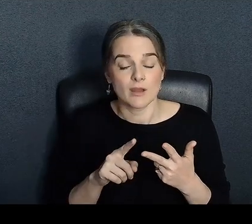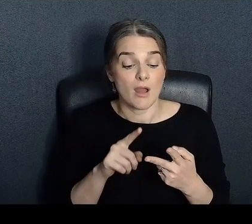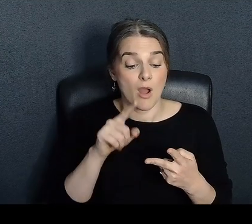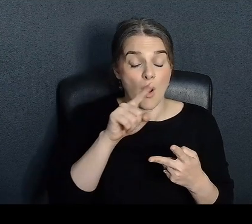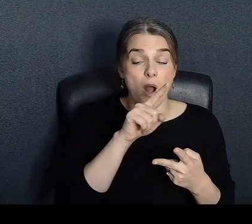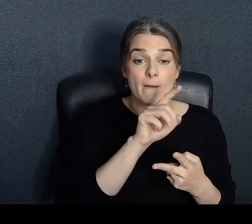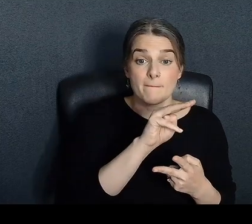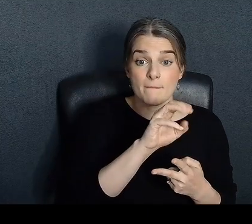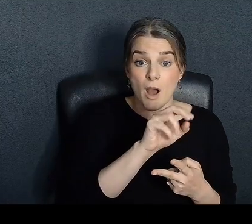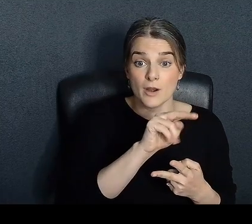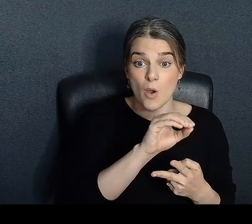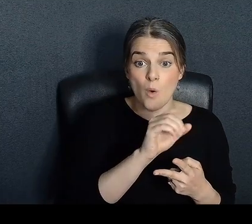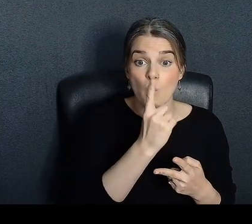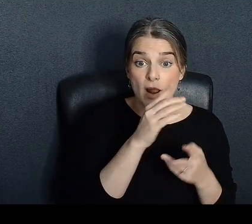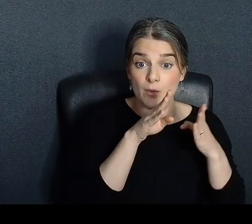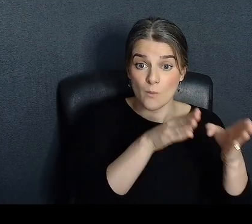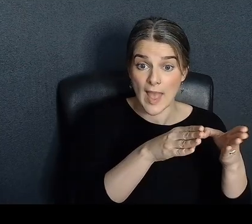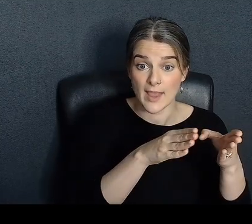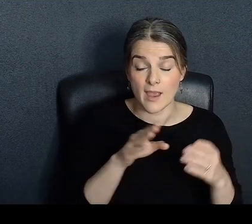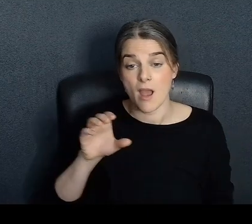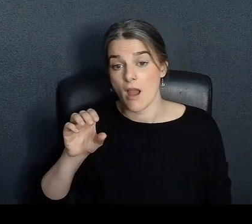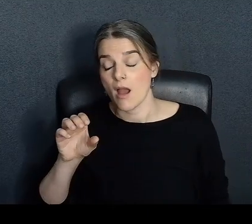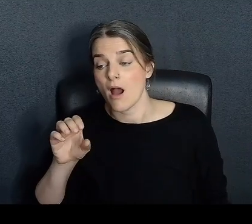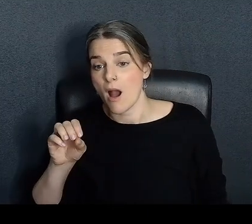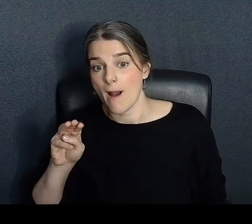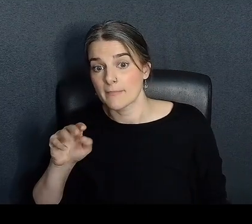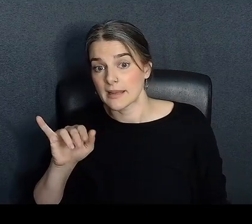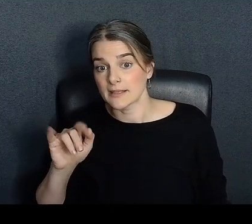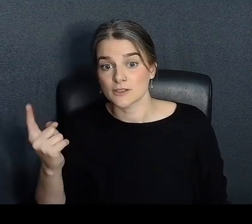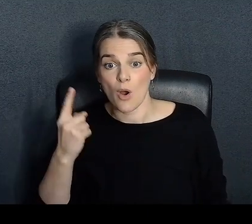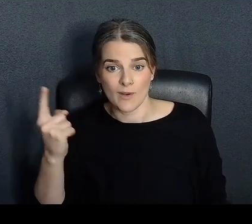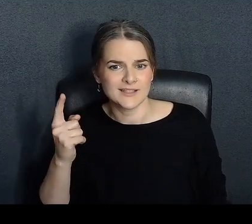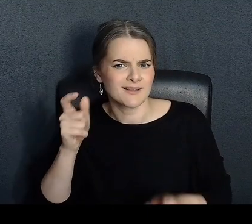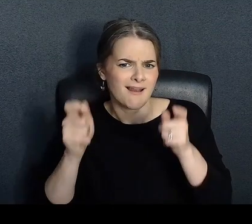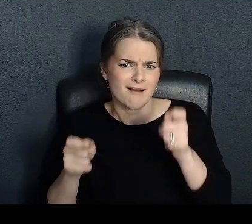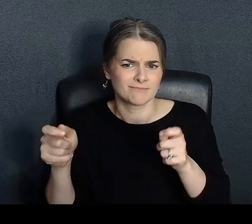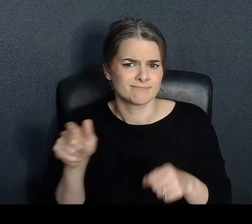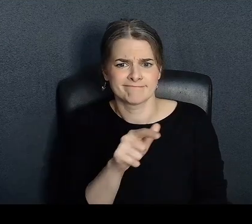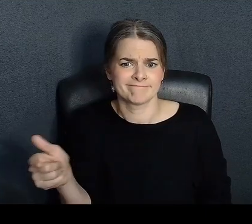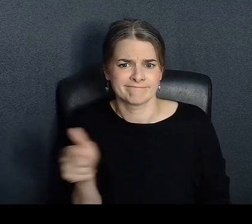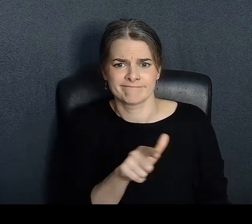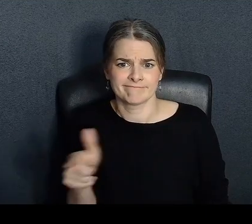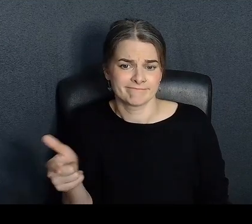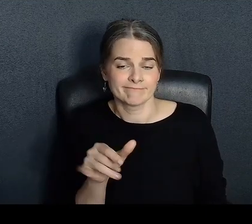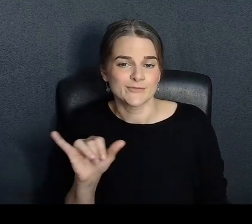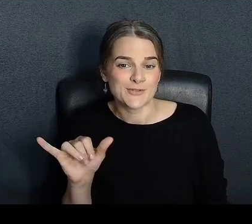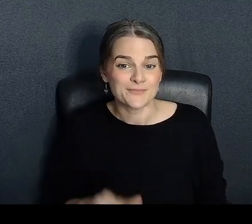So you can adjust that as well. There's the next one over is great for seniors.